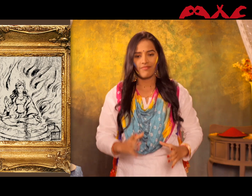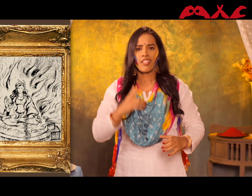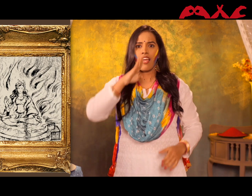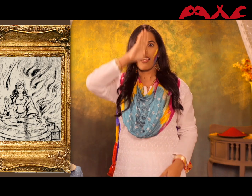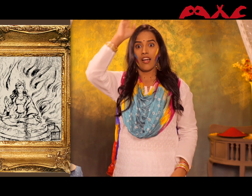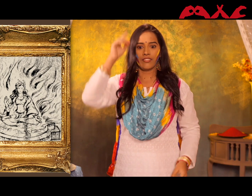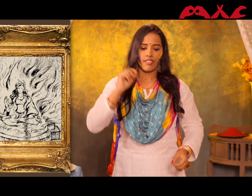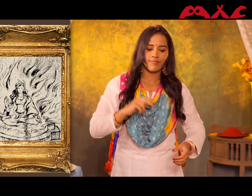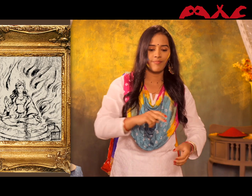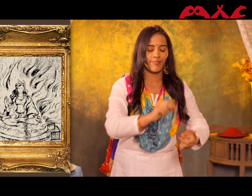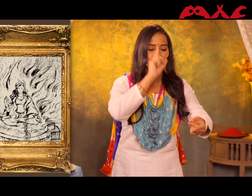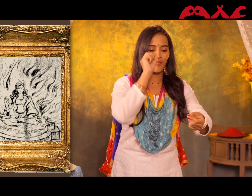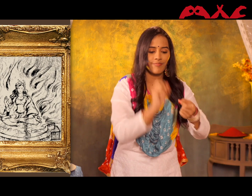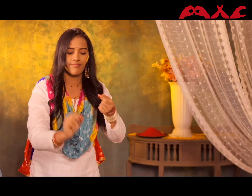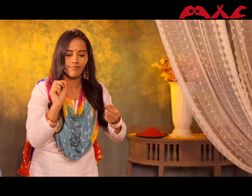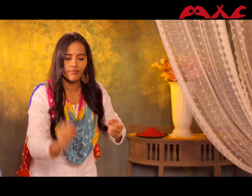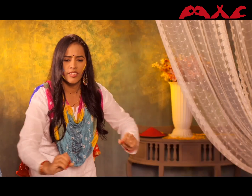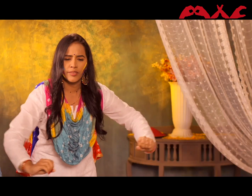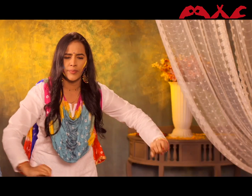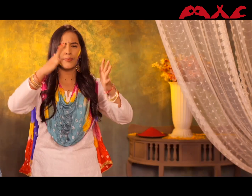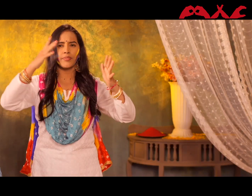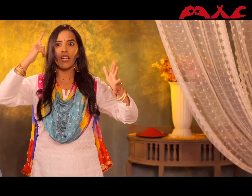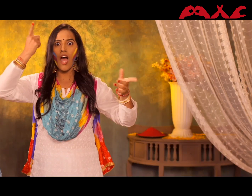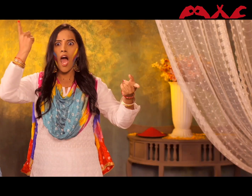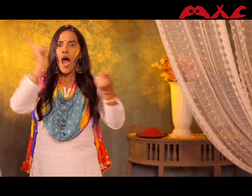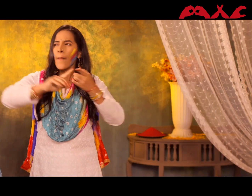placed his child on her lap and set it on fire.